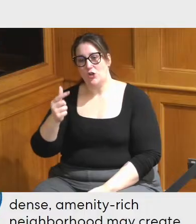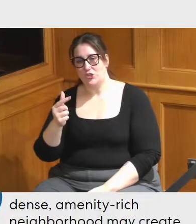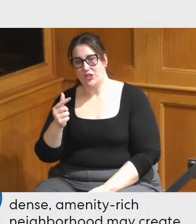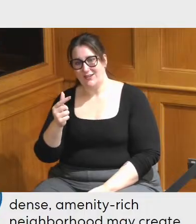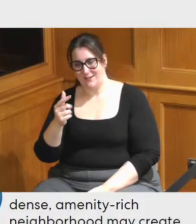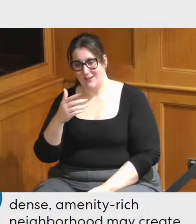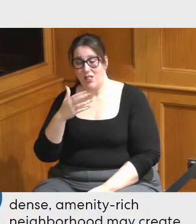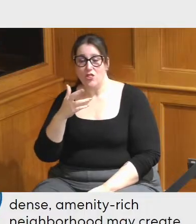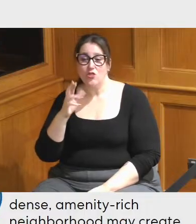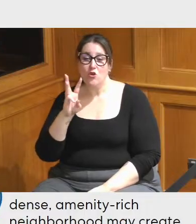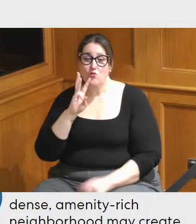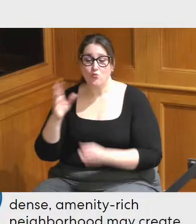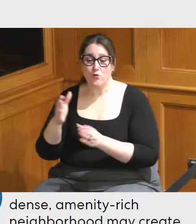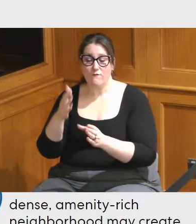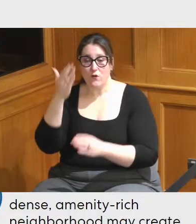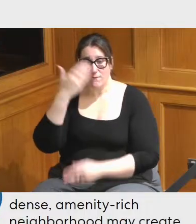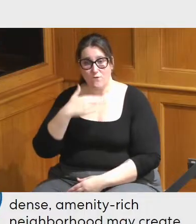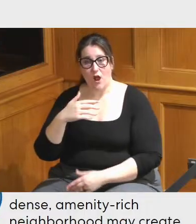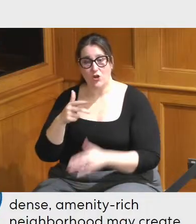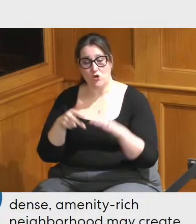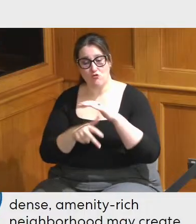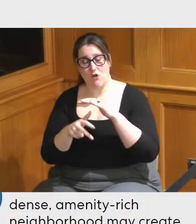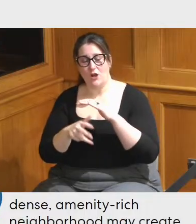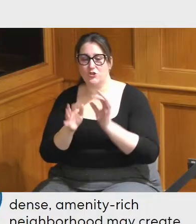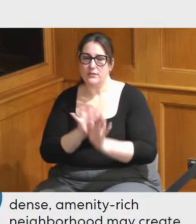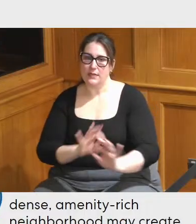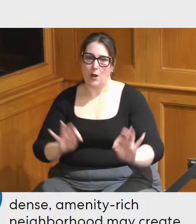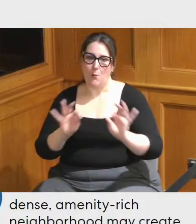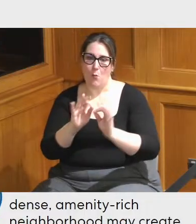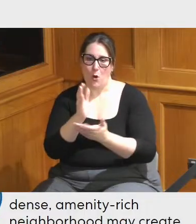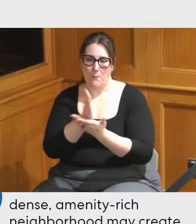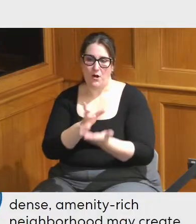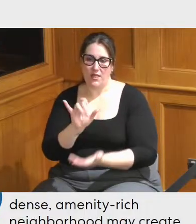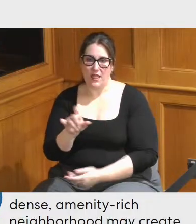which is an incredible asset. and to the degree you can maximize shared parking,